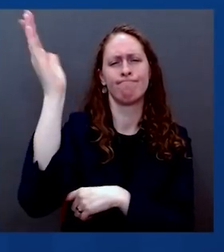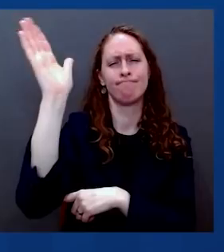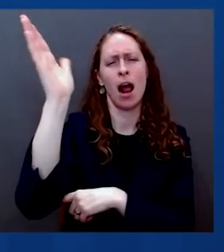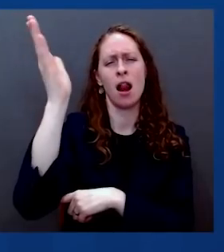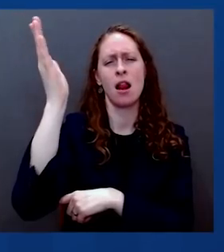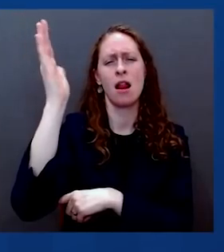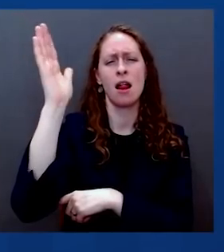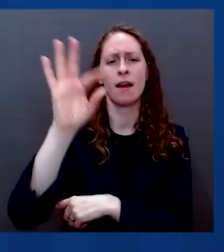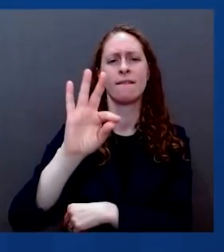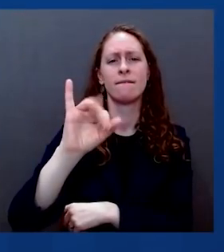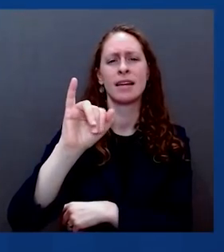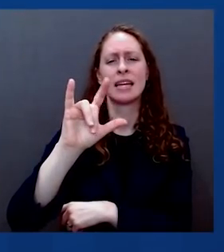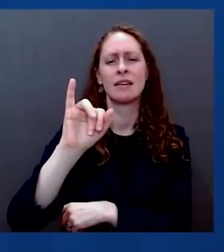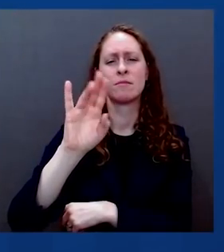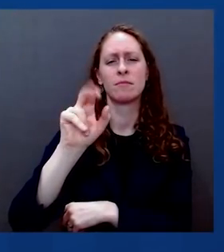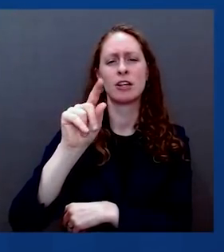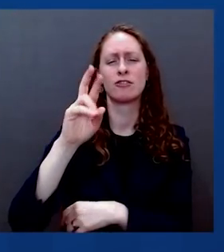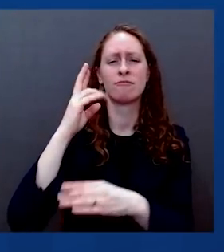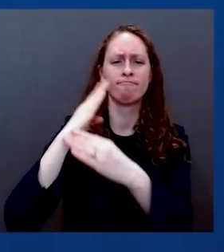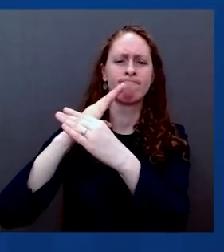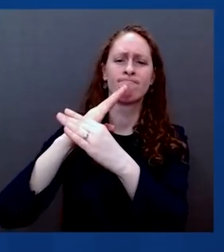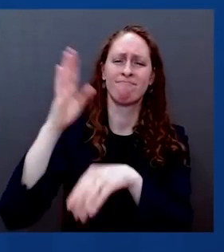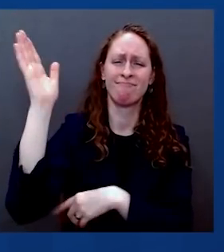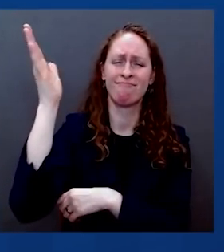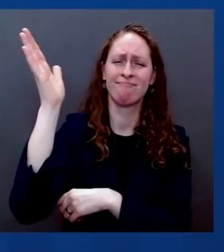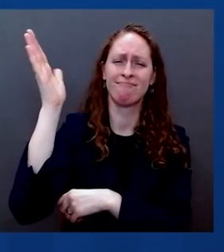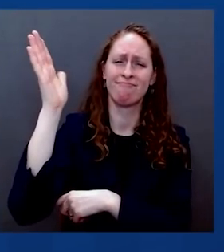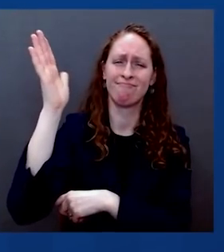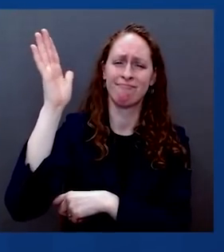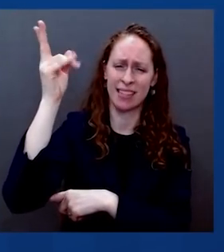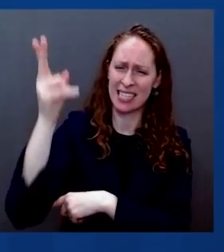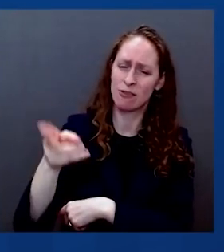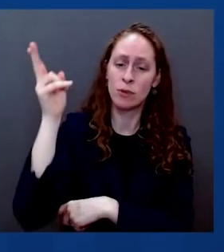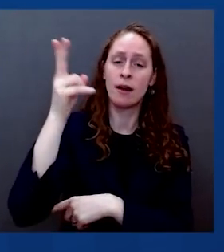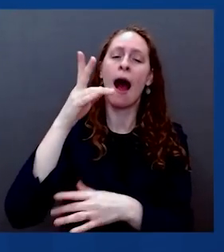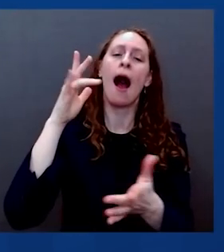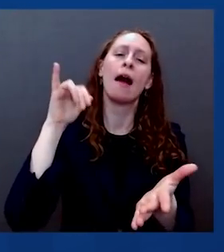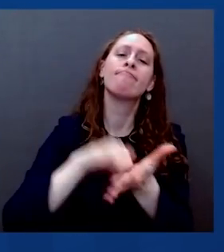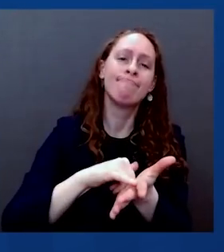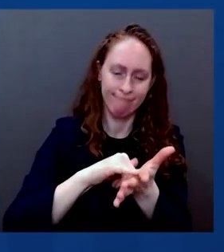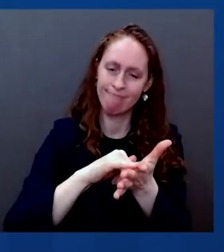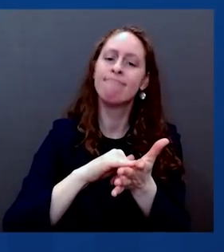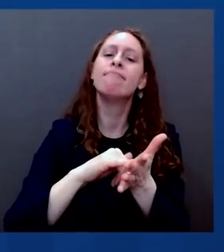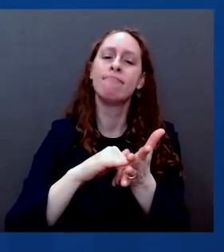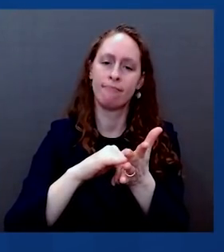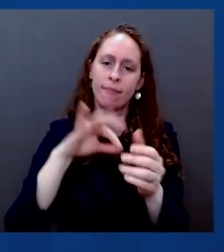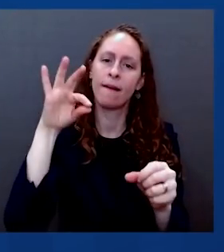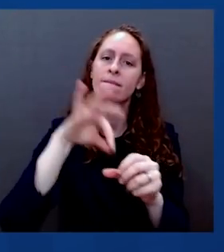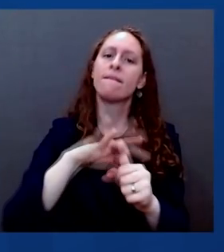to perpetuate segregation in this nation. Even Strom Thurmond came to support voting rights.